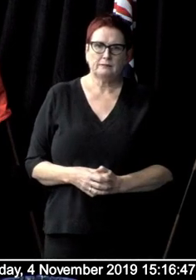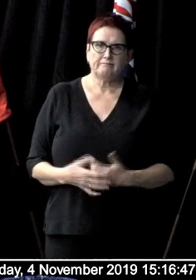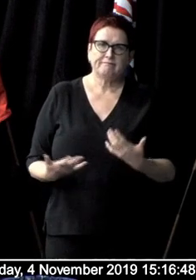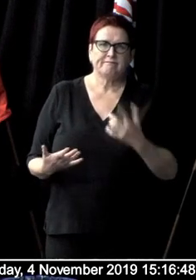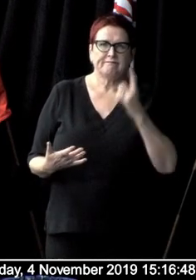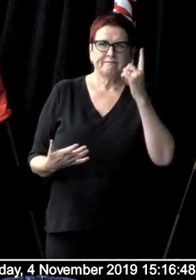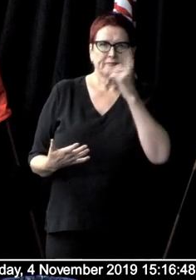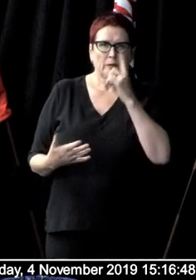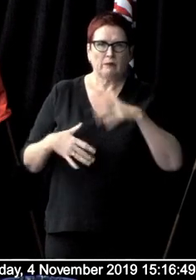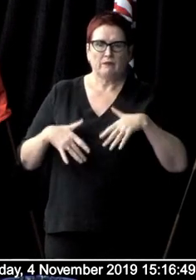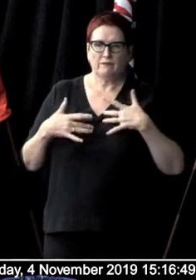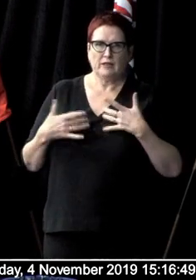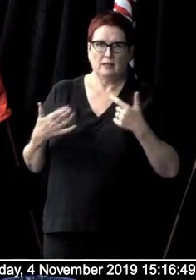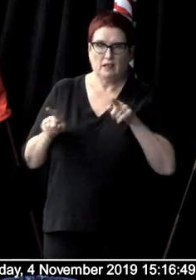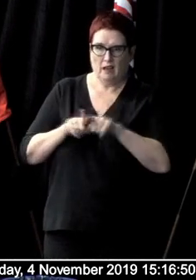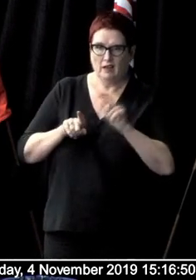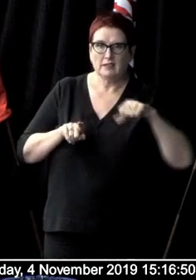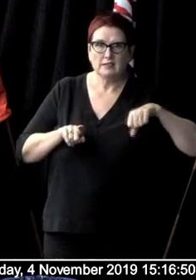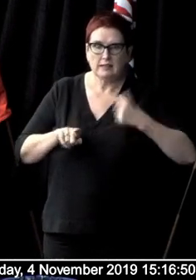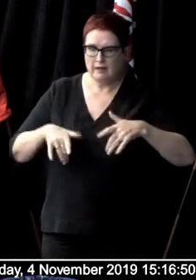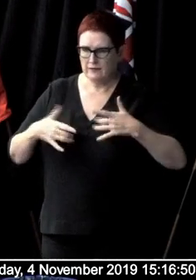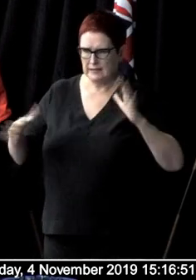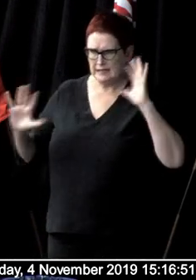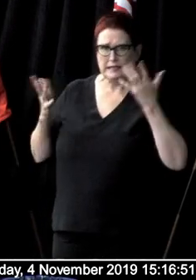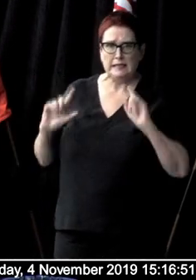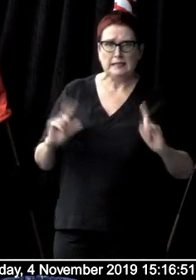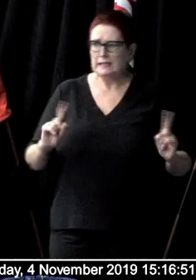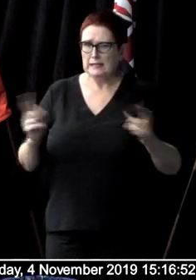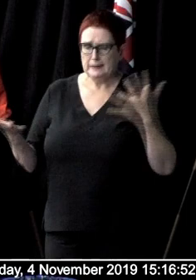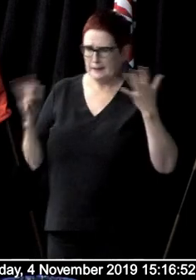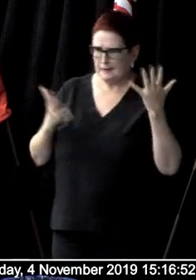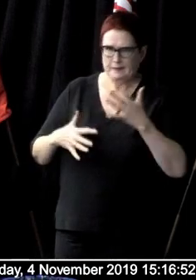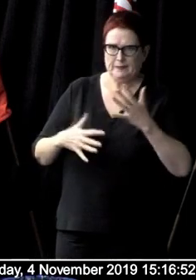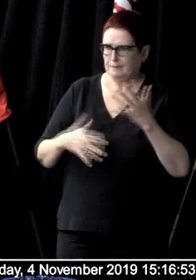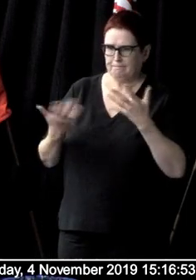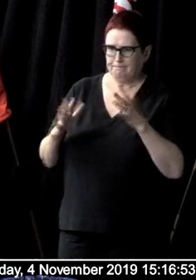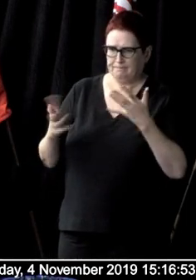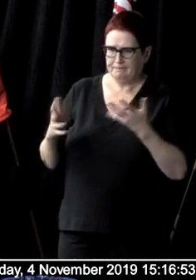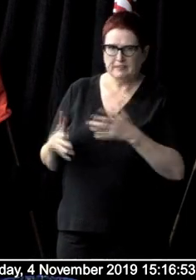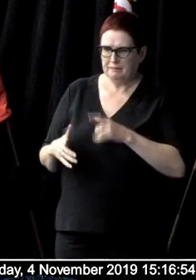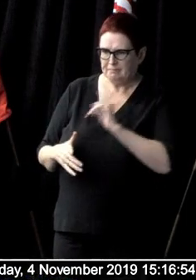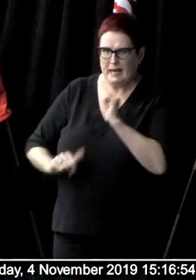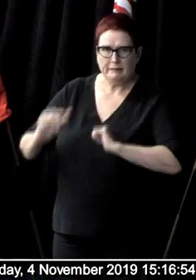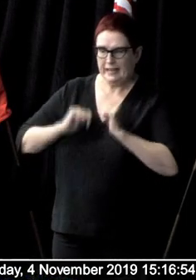pushed to, yes, retaliate, I guess. Okay.